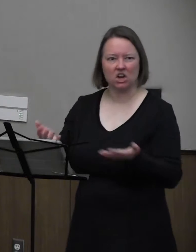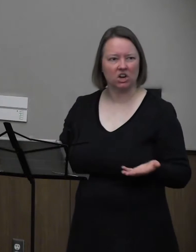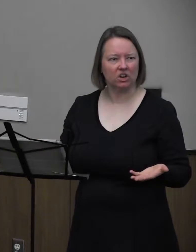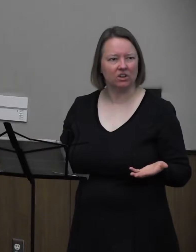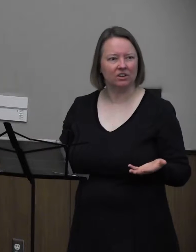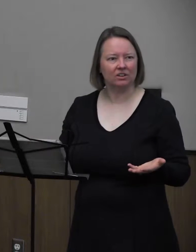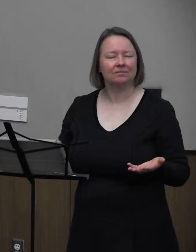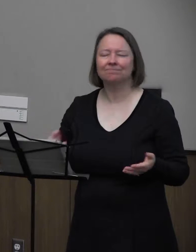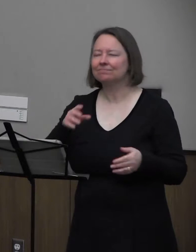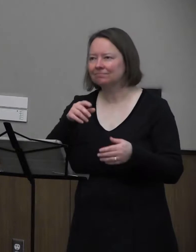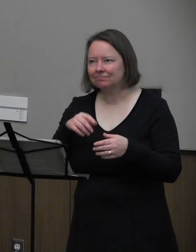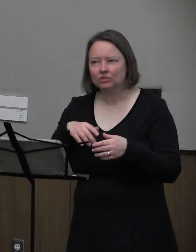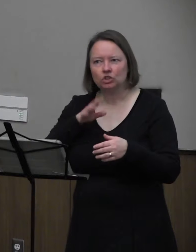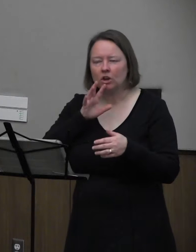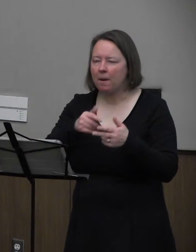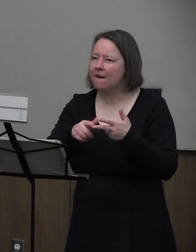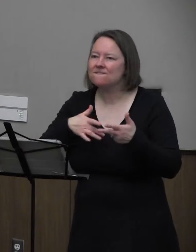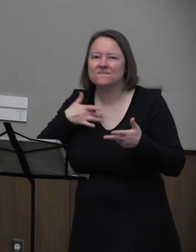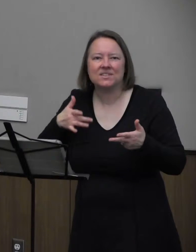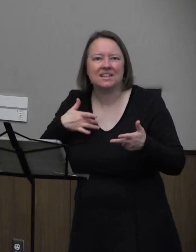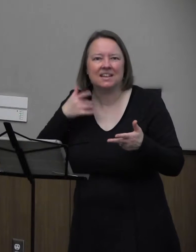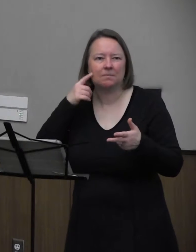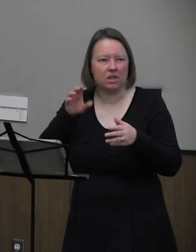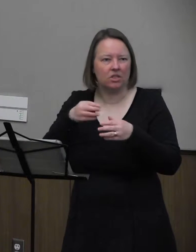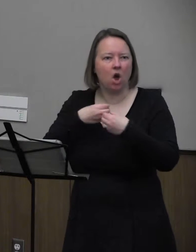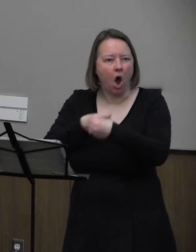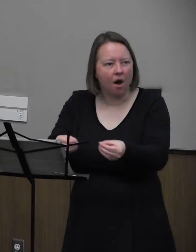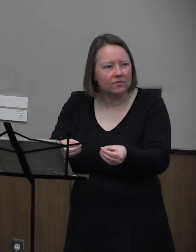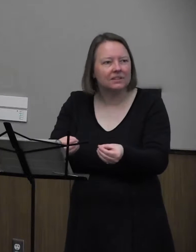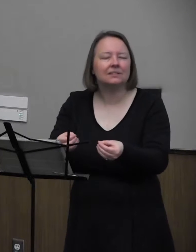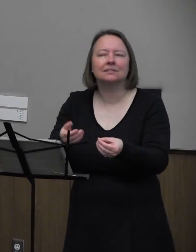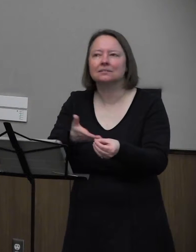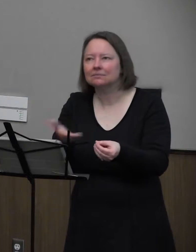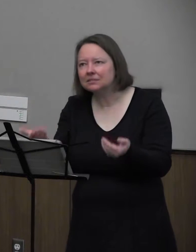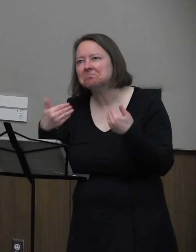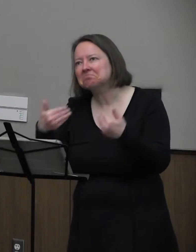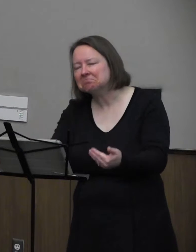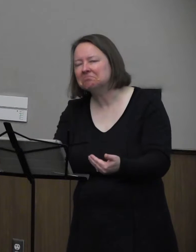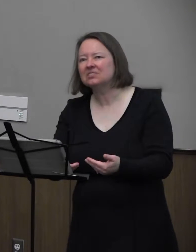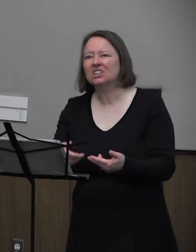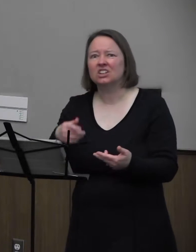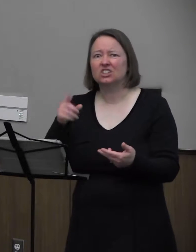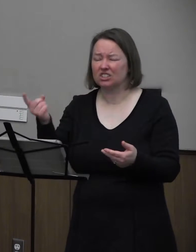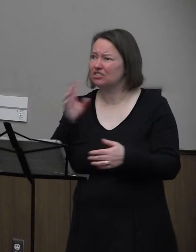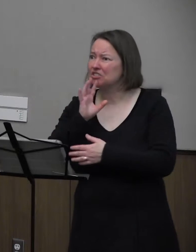She'd talk about her feelings about the office and how things were going. I mean, she just talked.